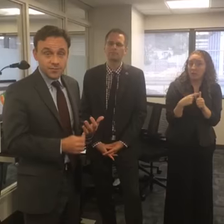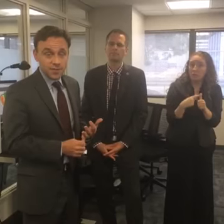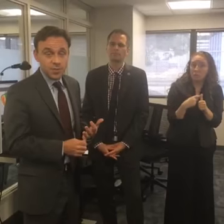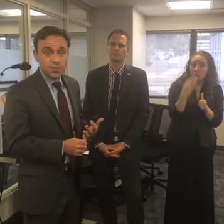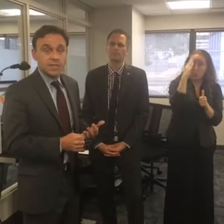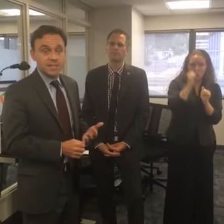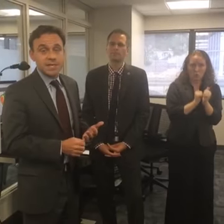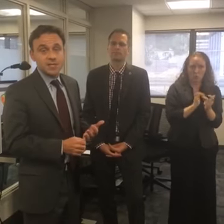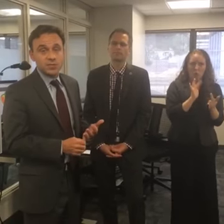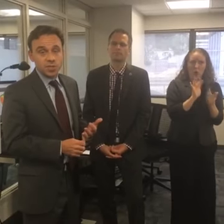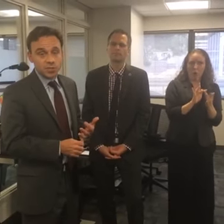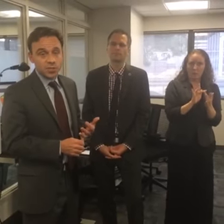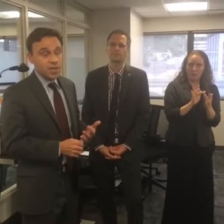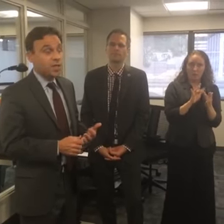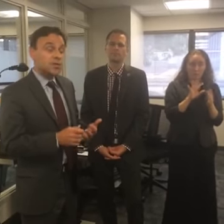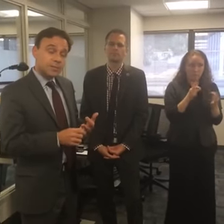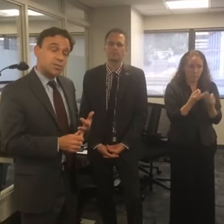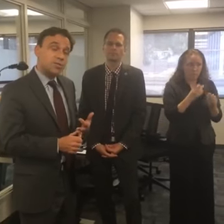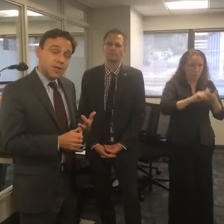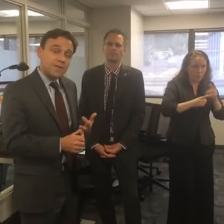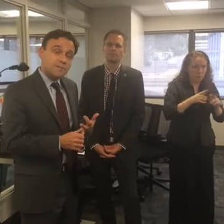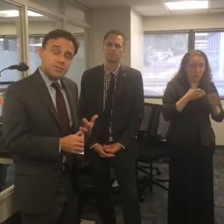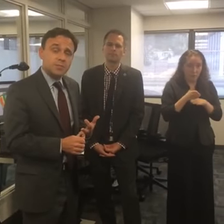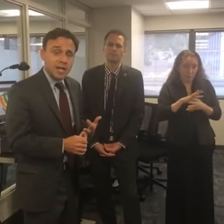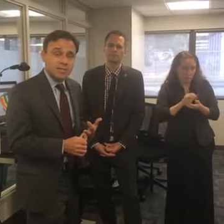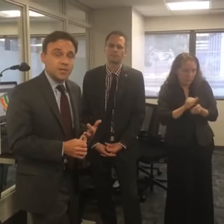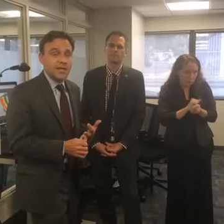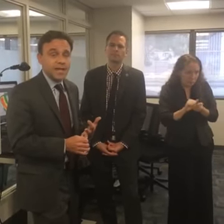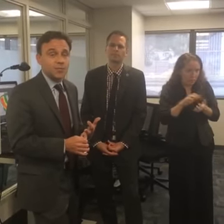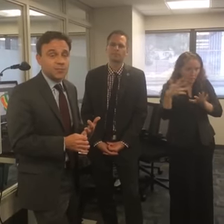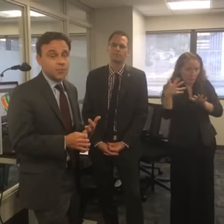and family when a disaster occurs, you can make sure you have some supplies on hand before